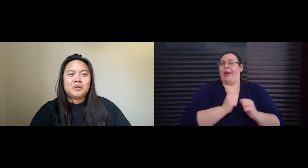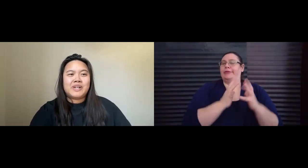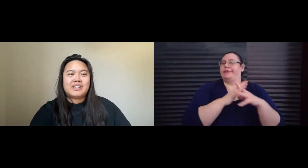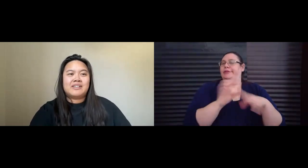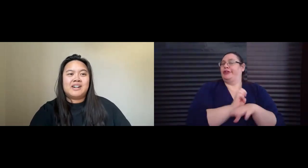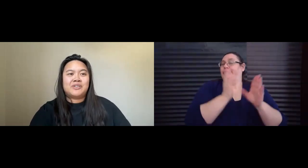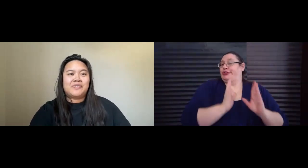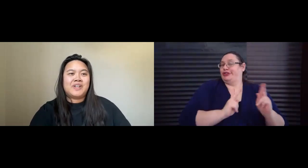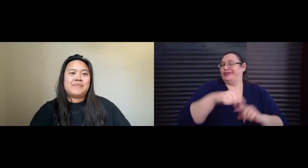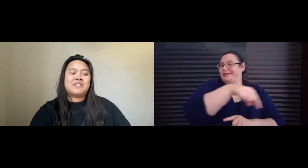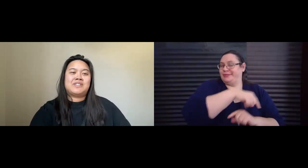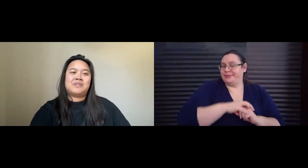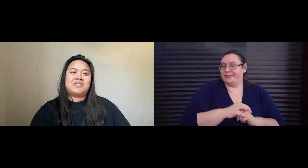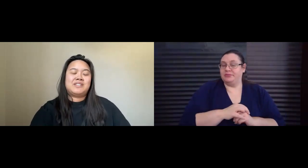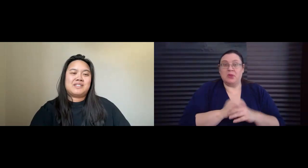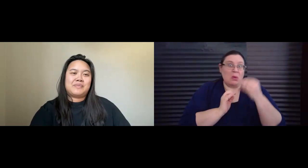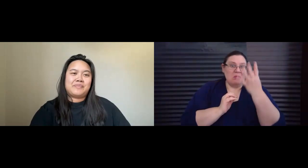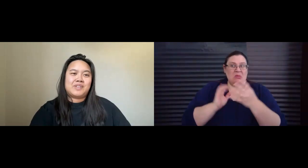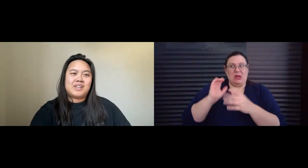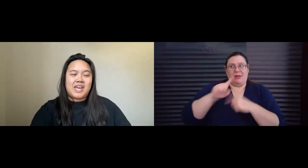And real quick on Griffin Hammis Associates.